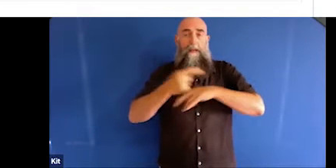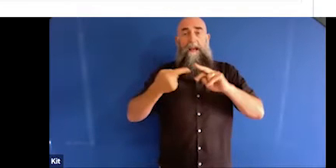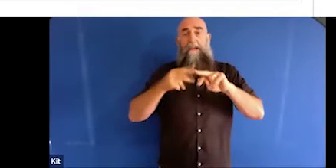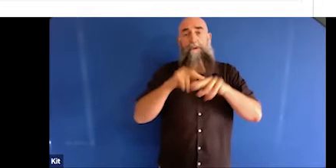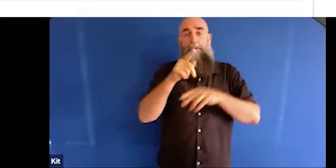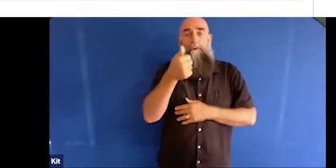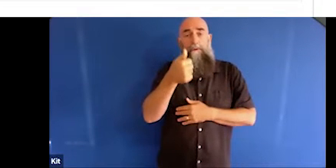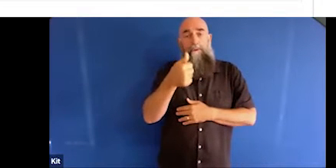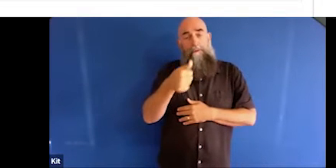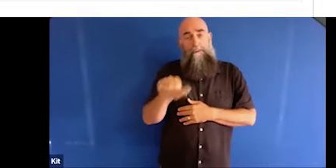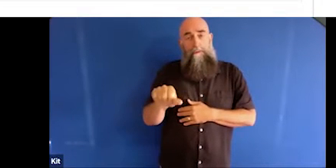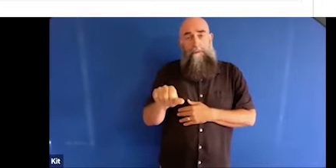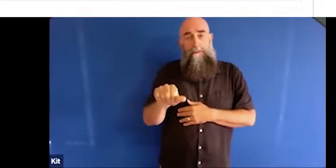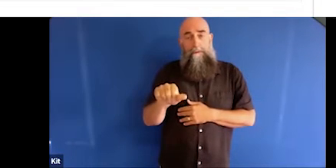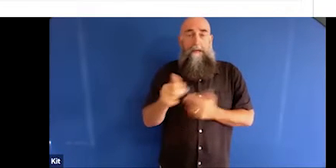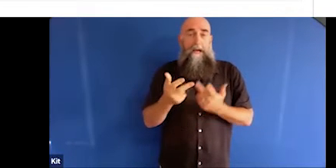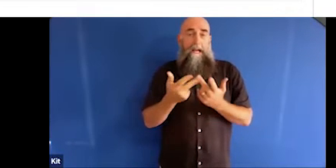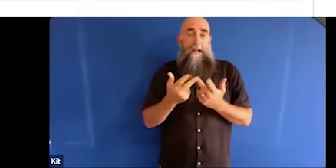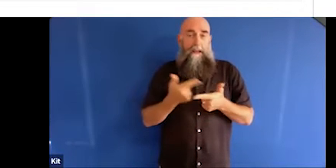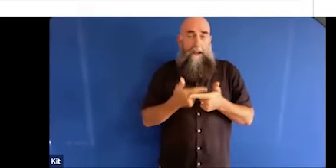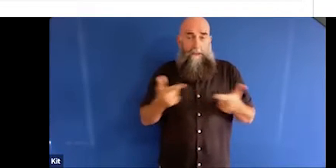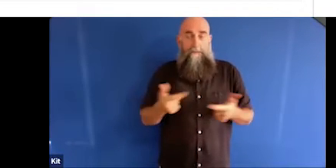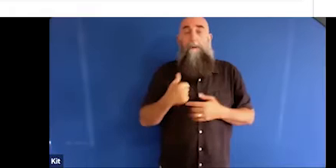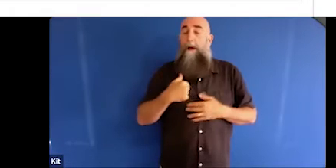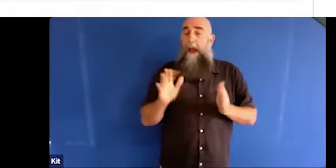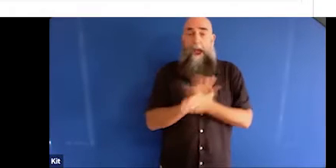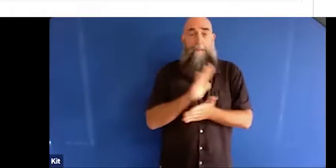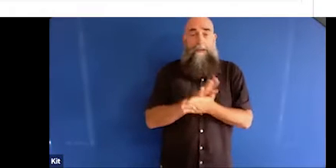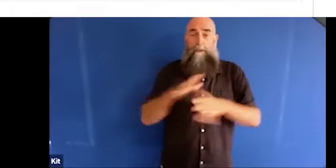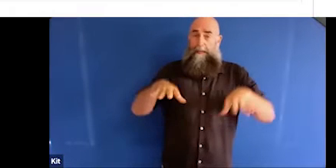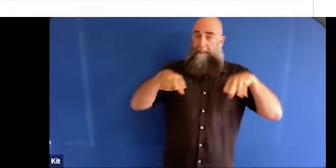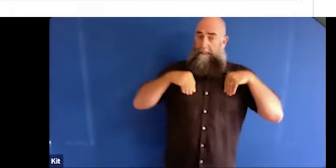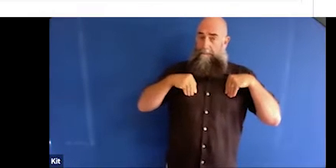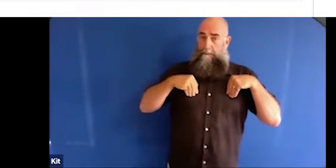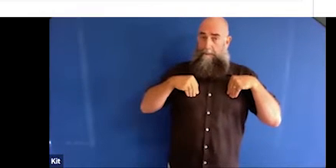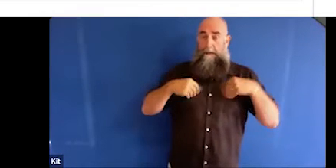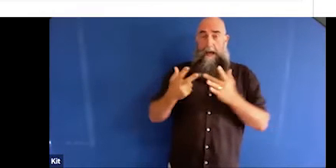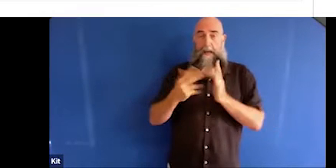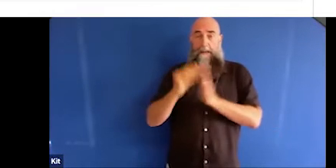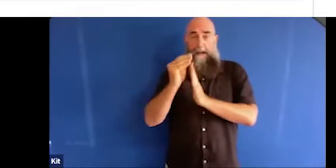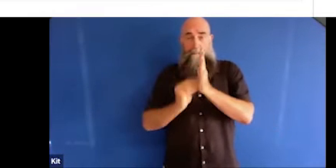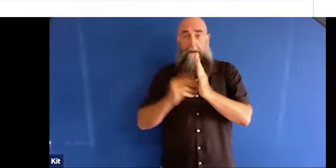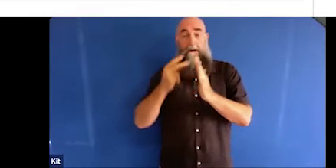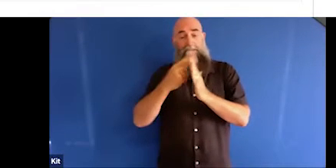we will accept applications in languages other than English including an